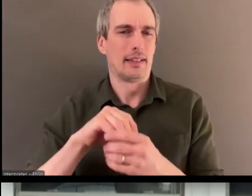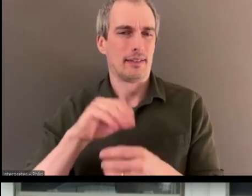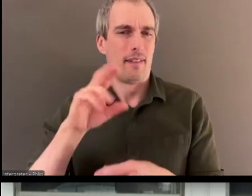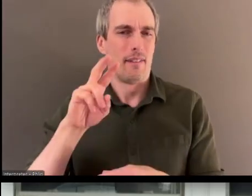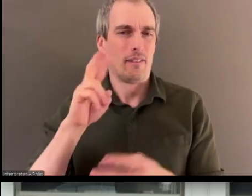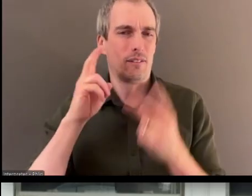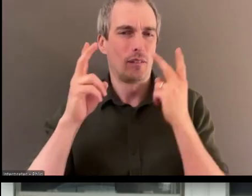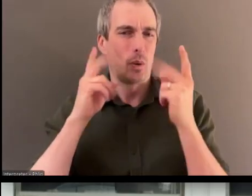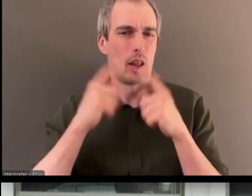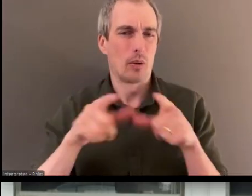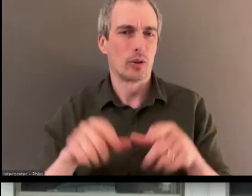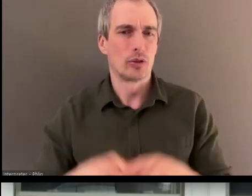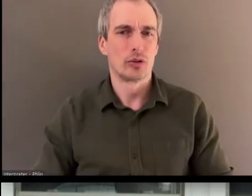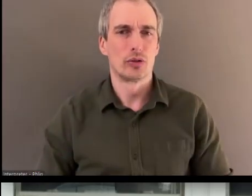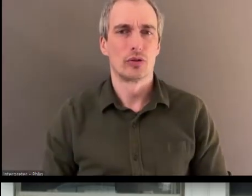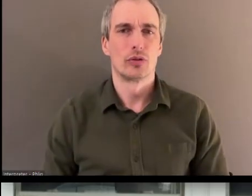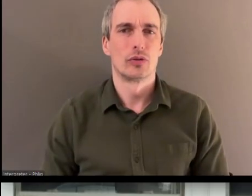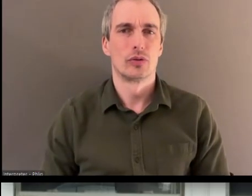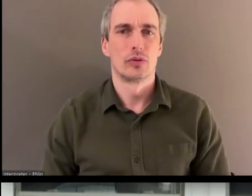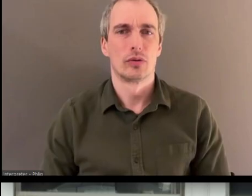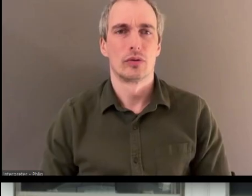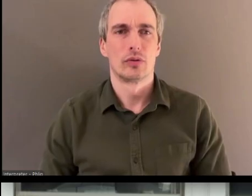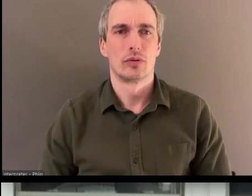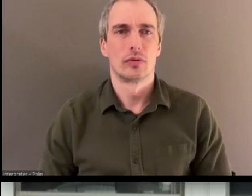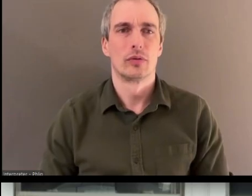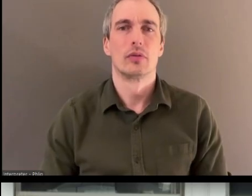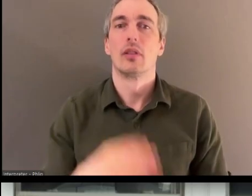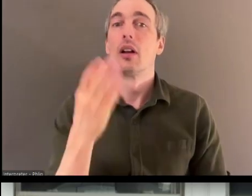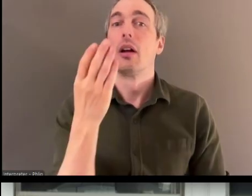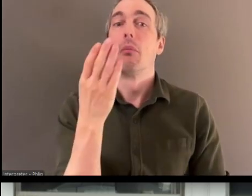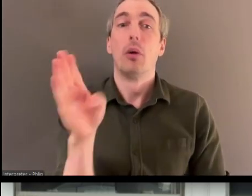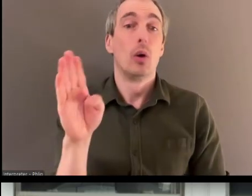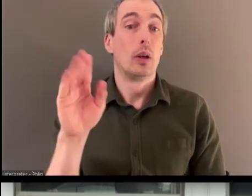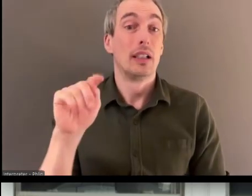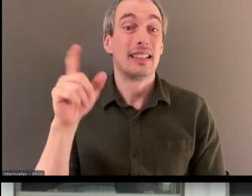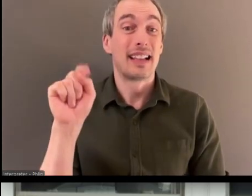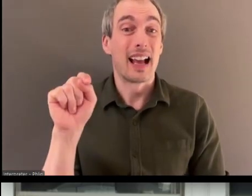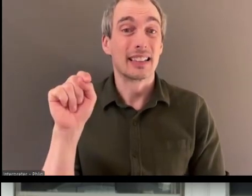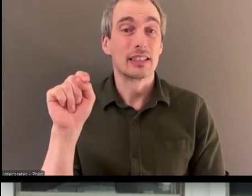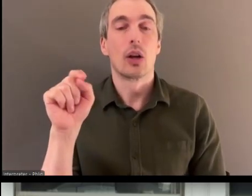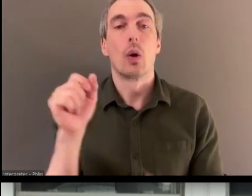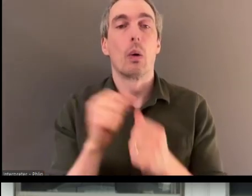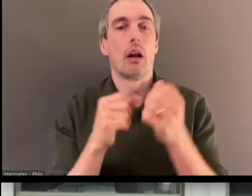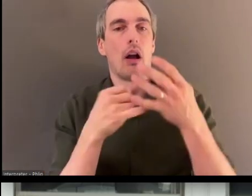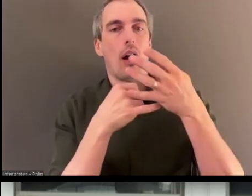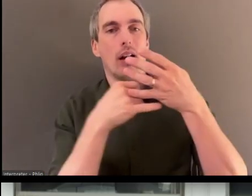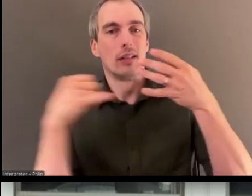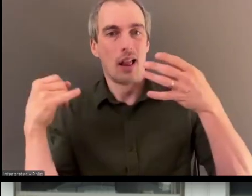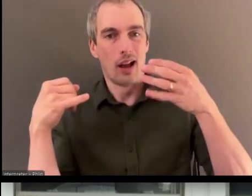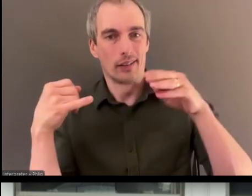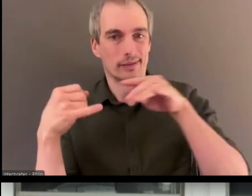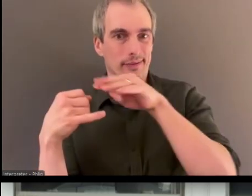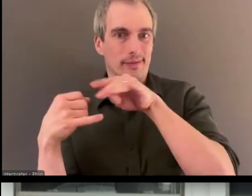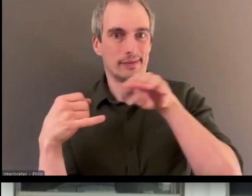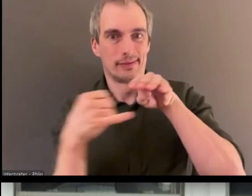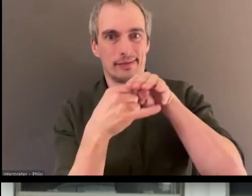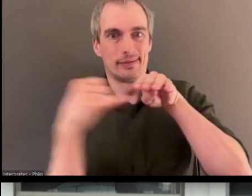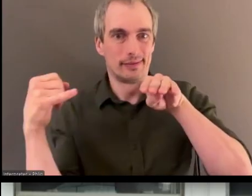Blue text underlined. Excellent. And that in HTML? That is an anchor tag, which then renders it by a screen reader.